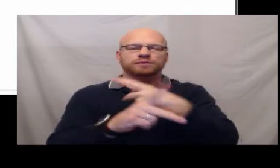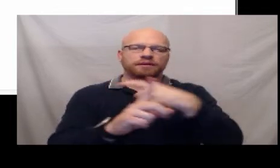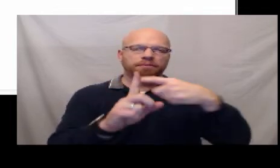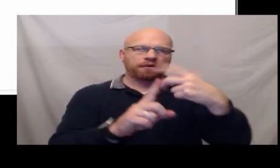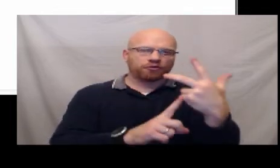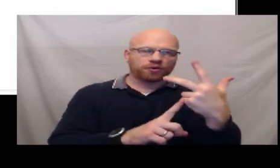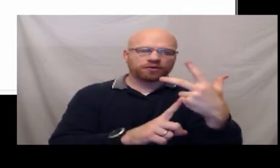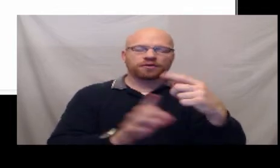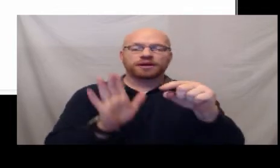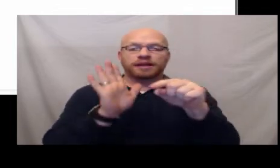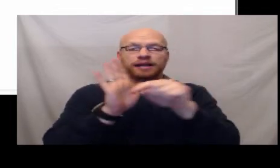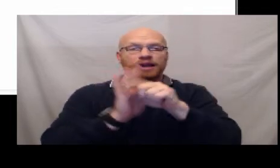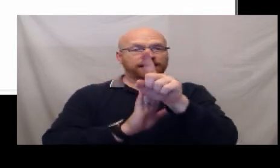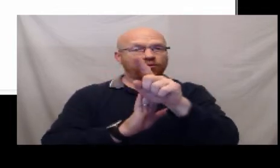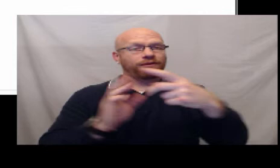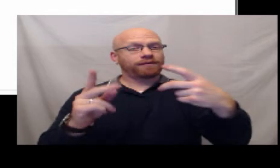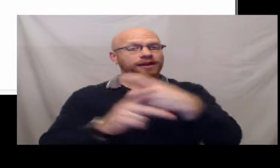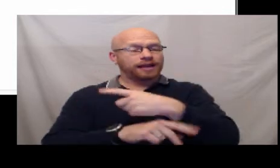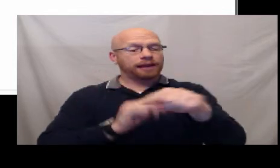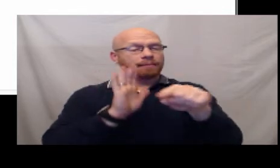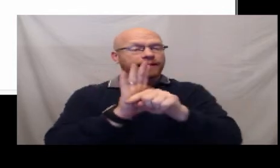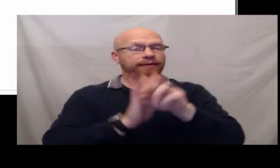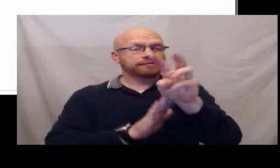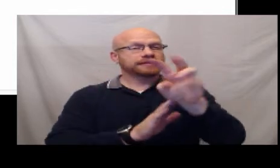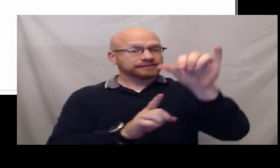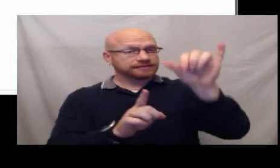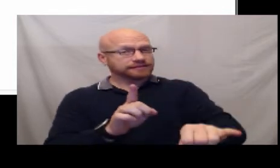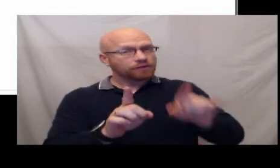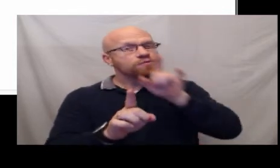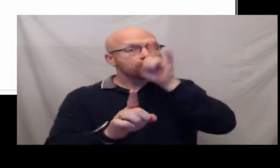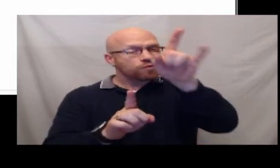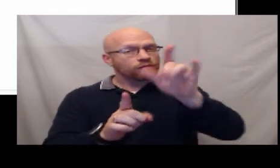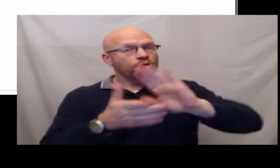Positive one times positive six equals positive six, positive two times positive three.